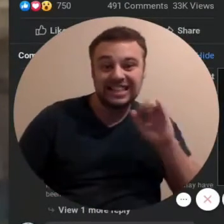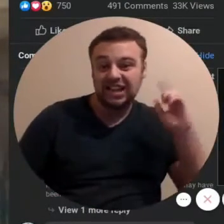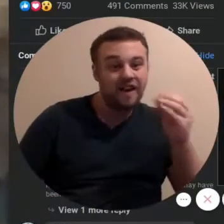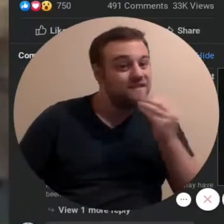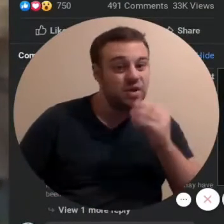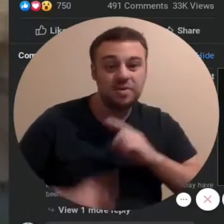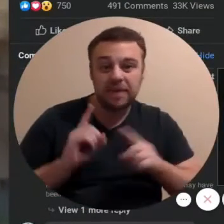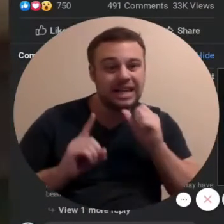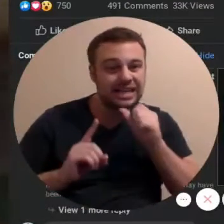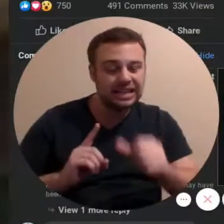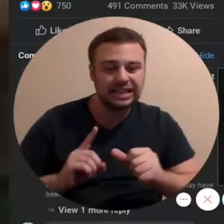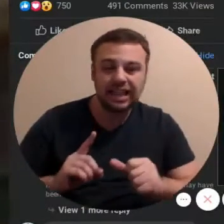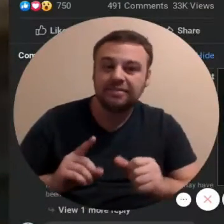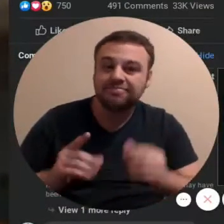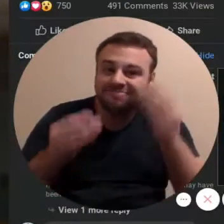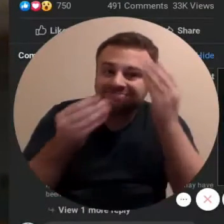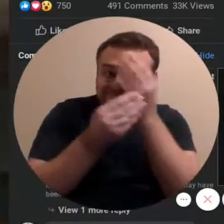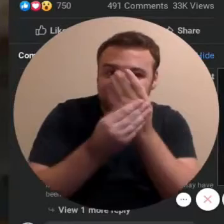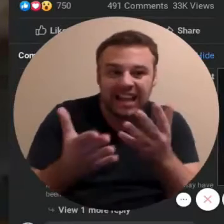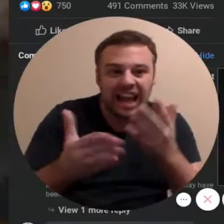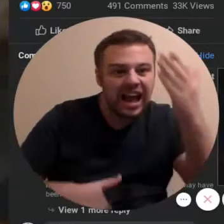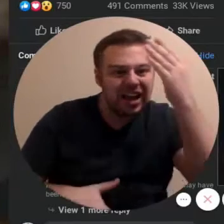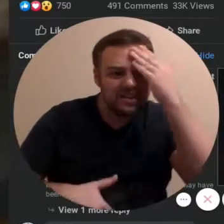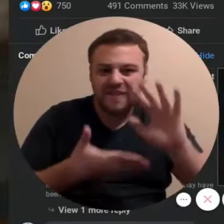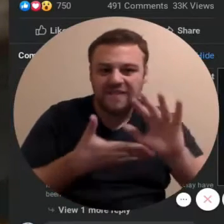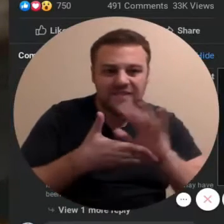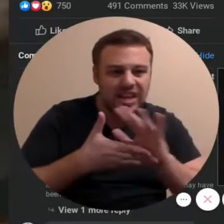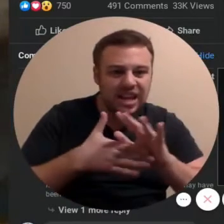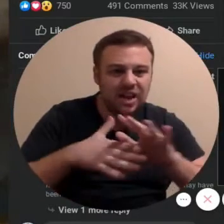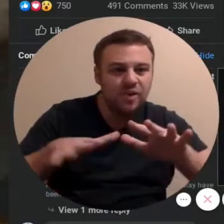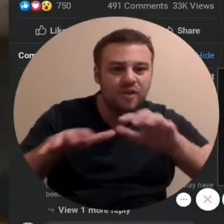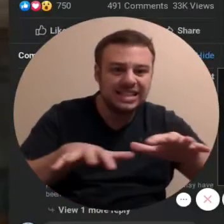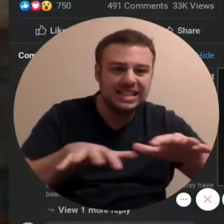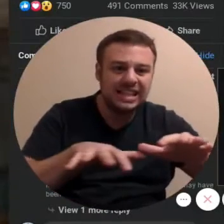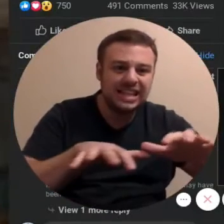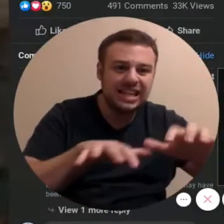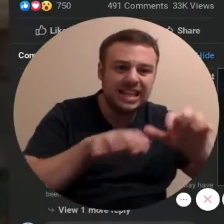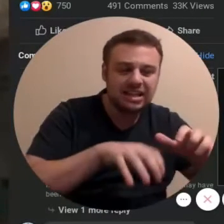I think these videos keep recording and save, so if you can't watch them on